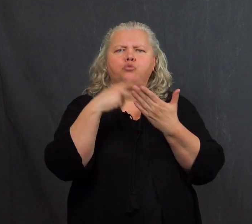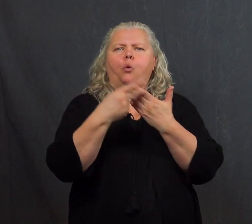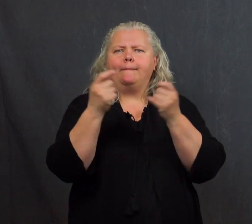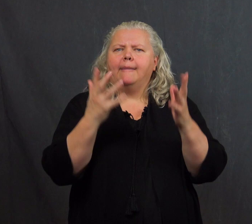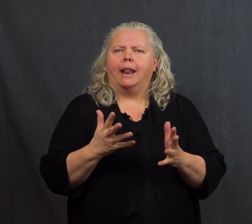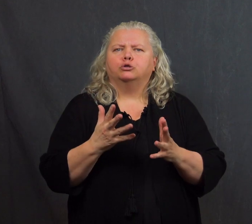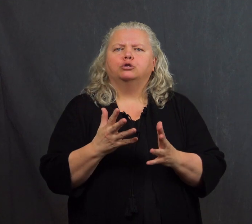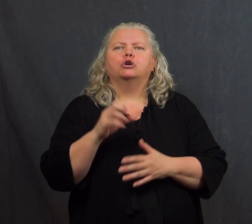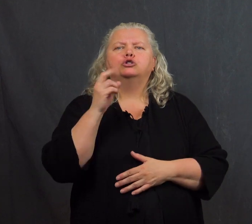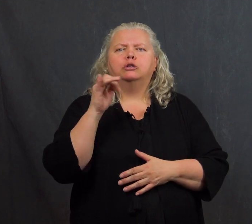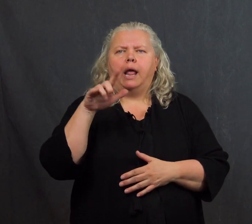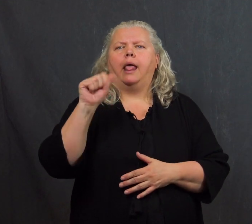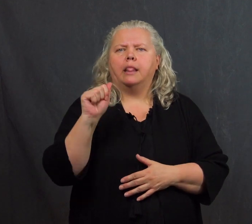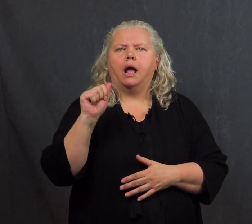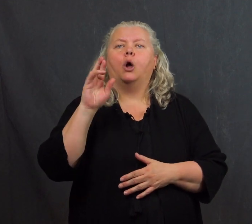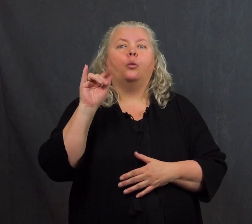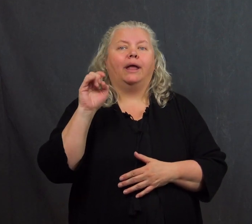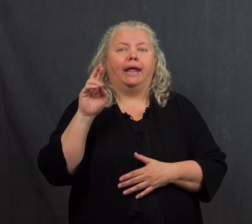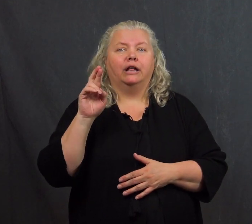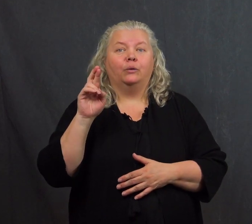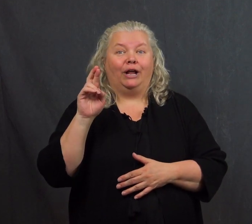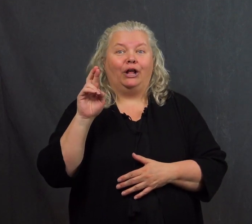Program Manager Sheila Ritter at: